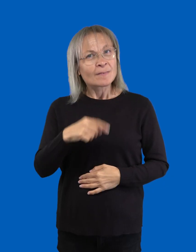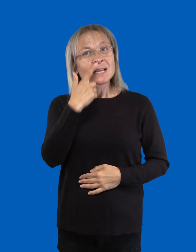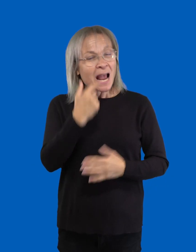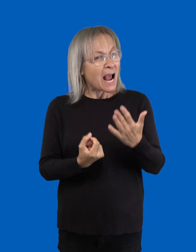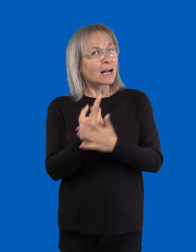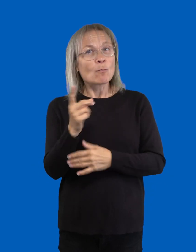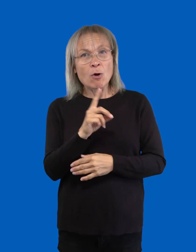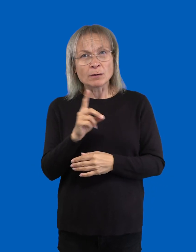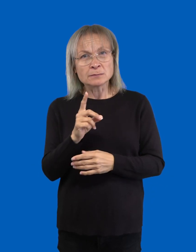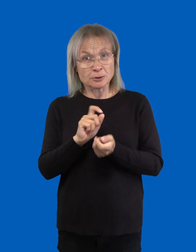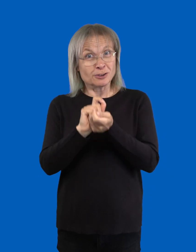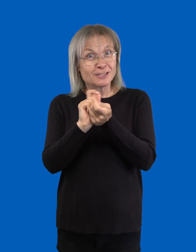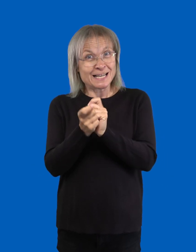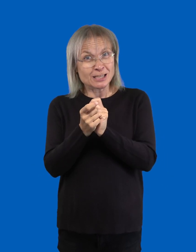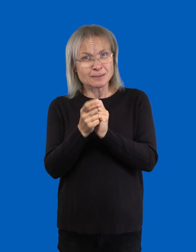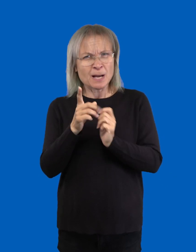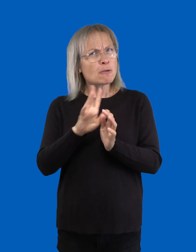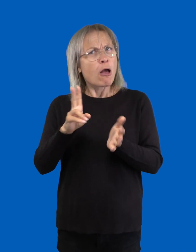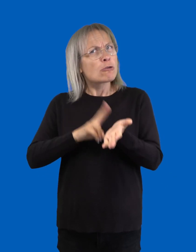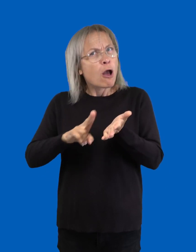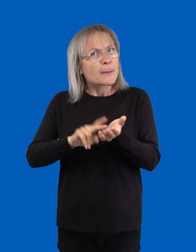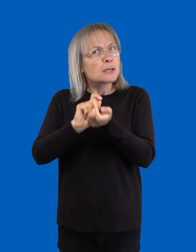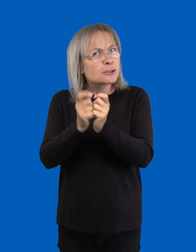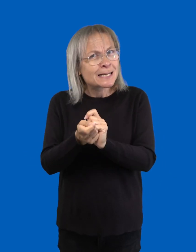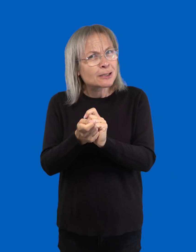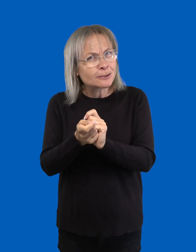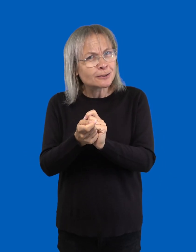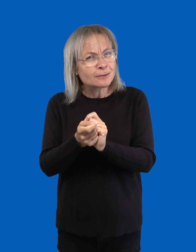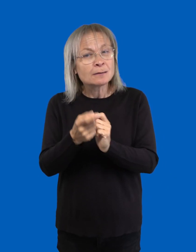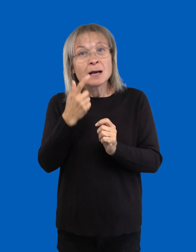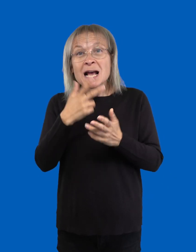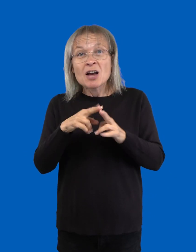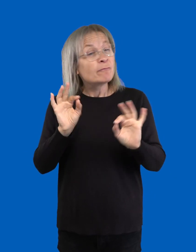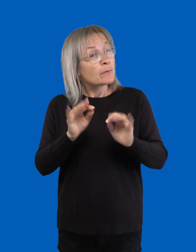This can cause abnormal changes that may lead to cervical cancer if leftuntreated.